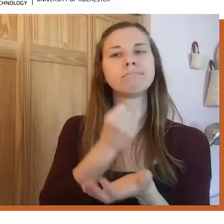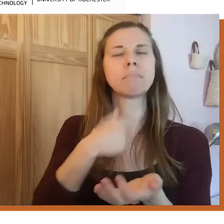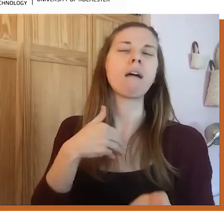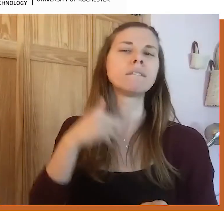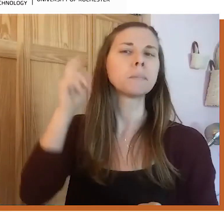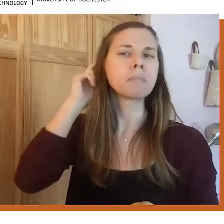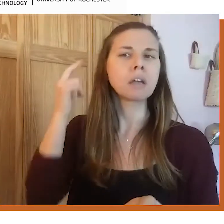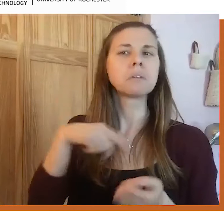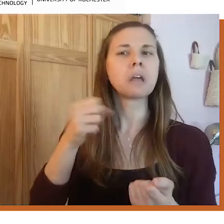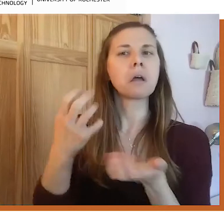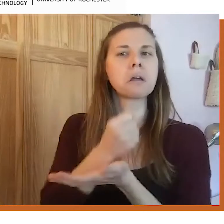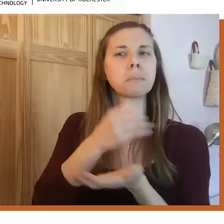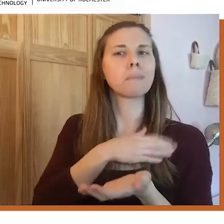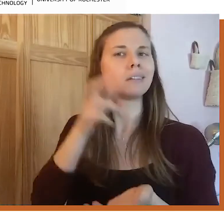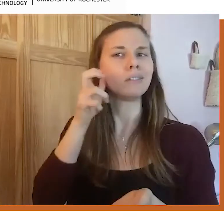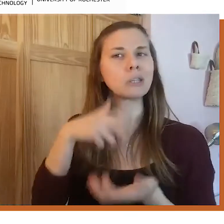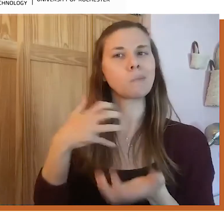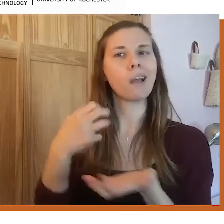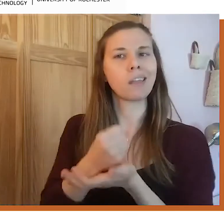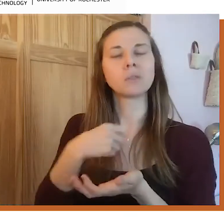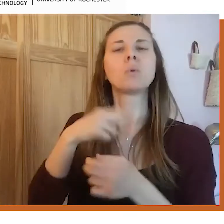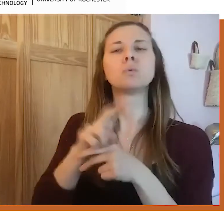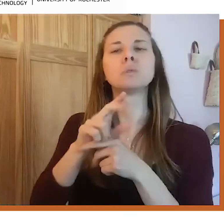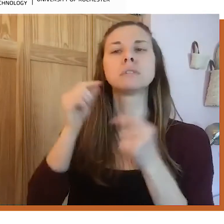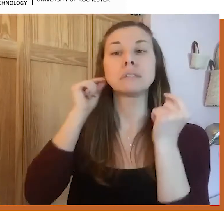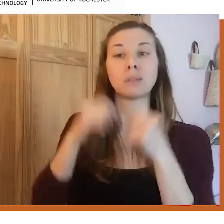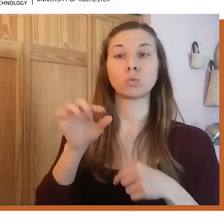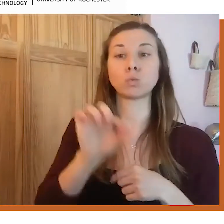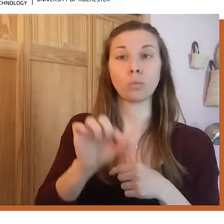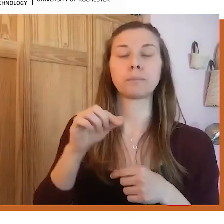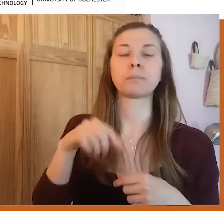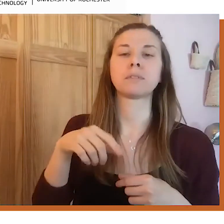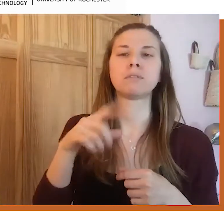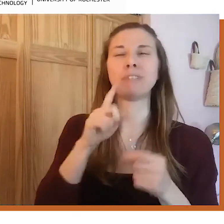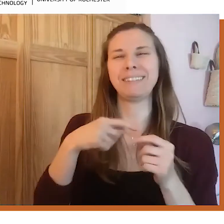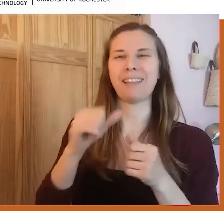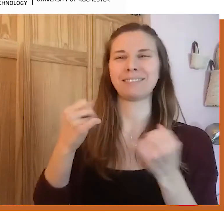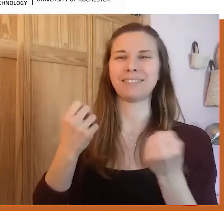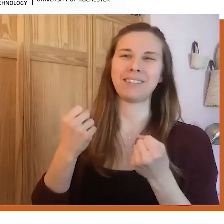or their heart rhythm, I would use a visual stethoscope,